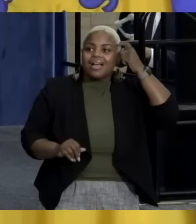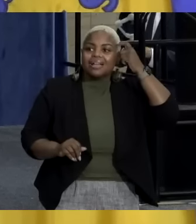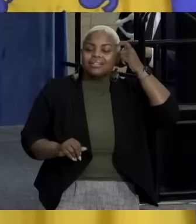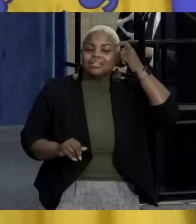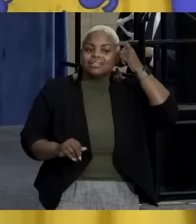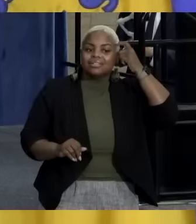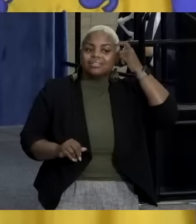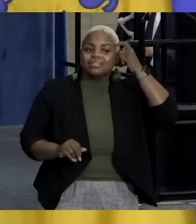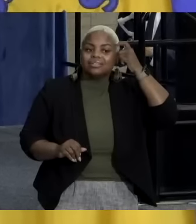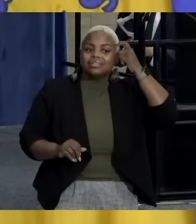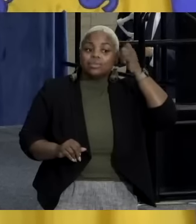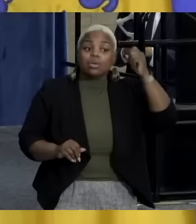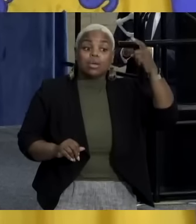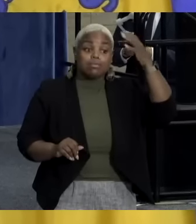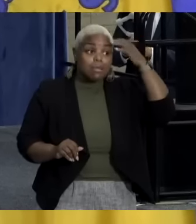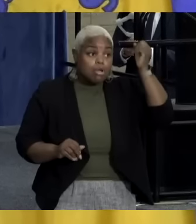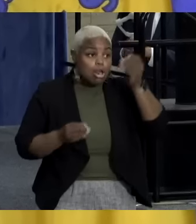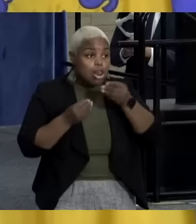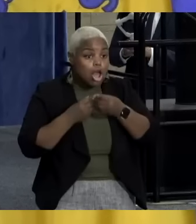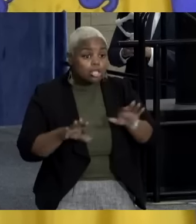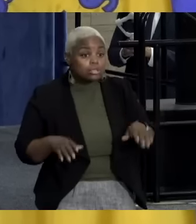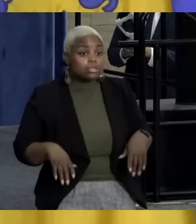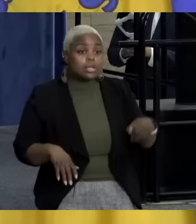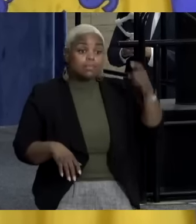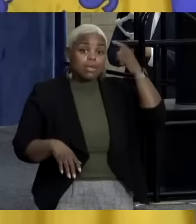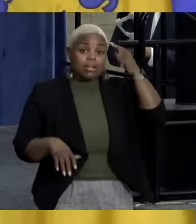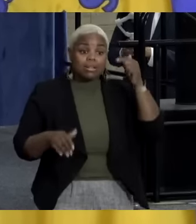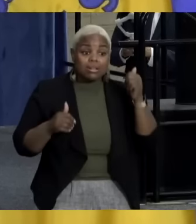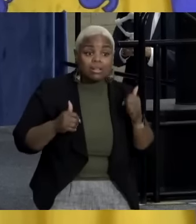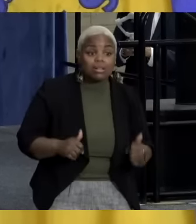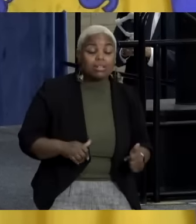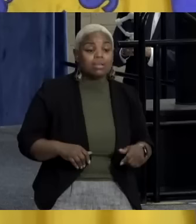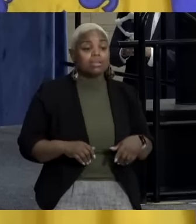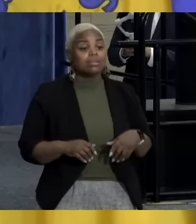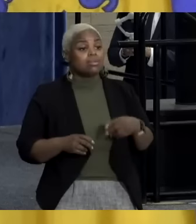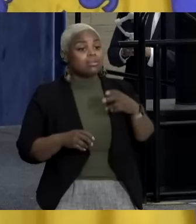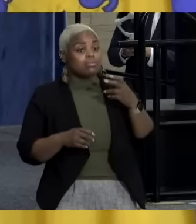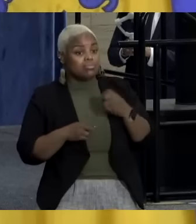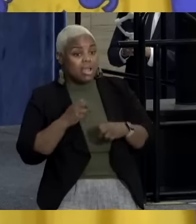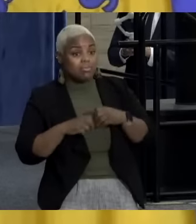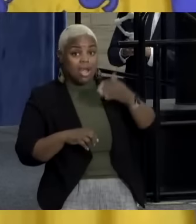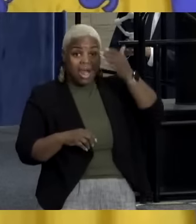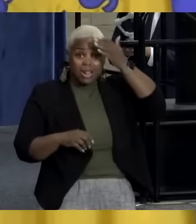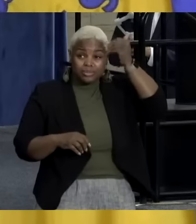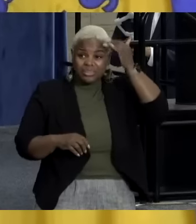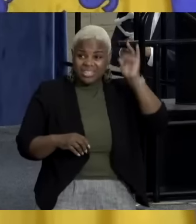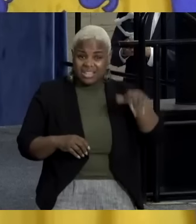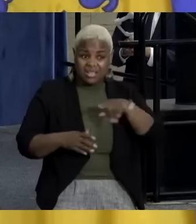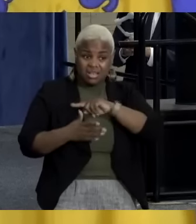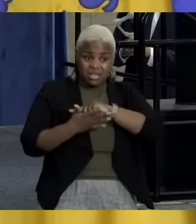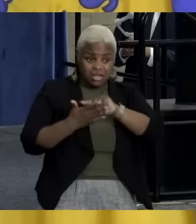mental health decline, and neurodegenerative disease, even Alzheimer's. It improves metabolic